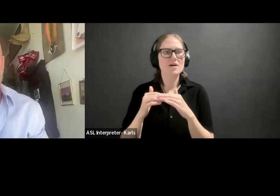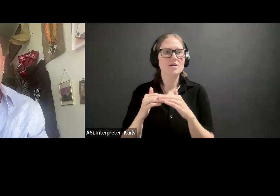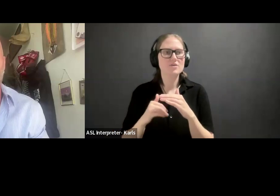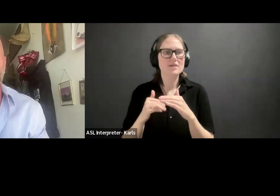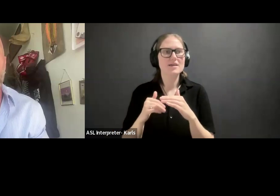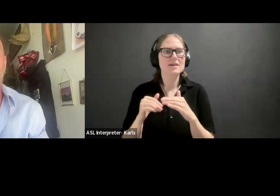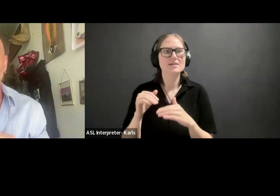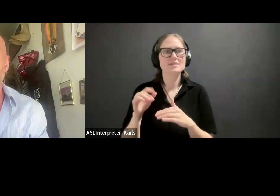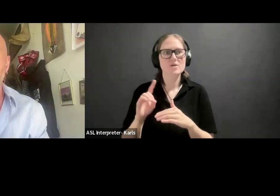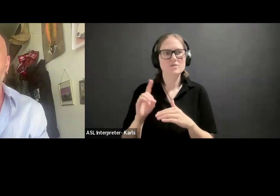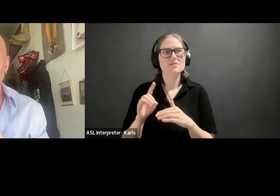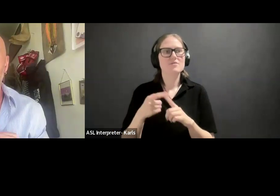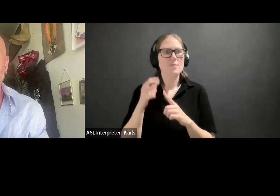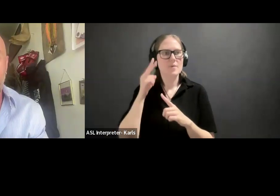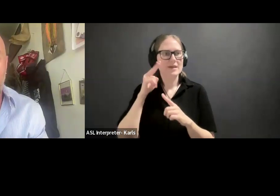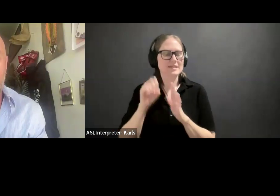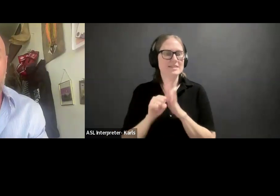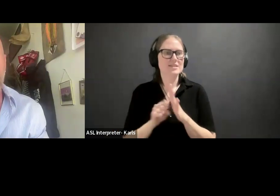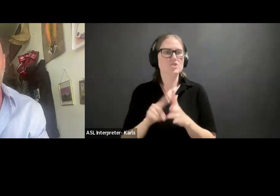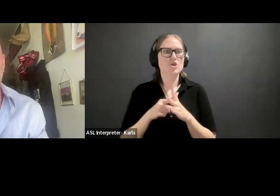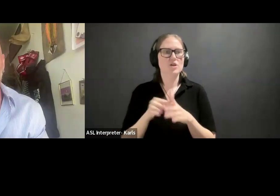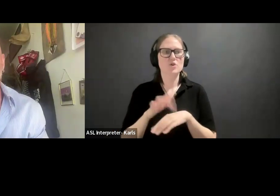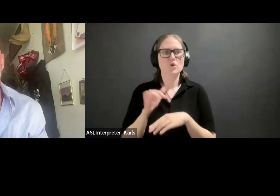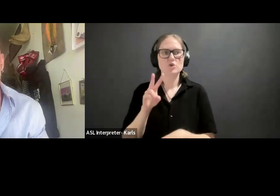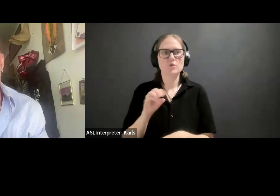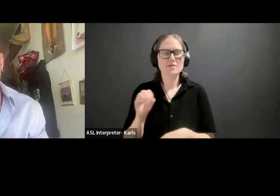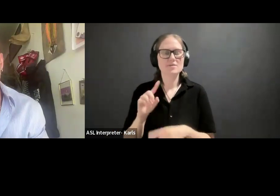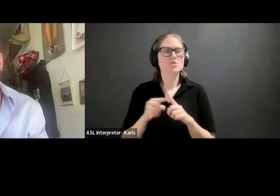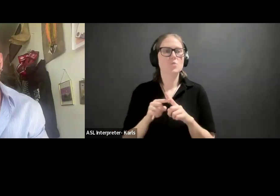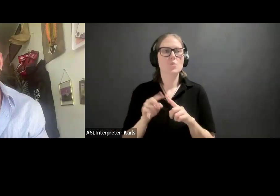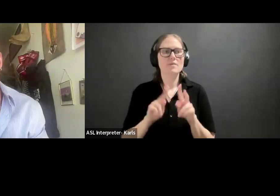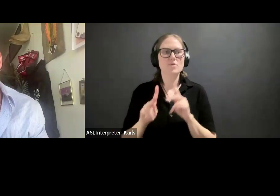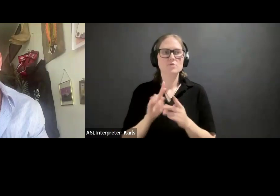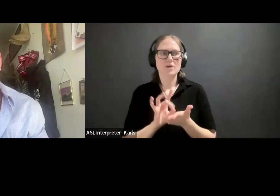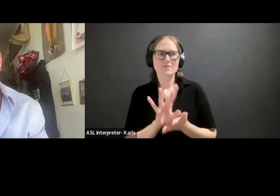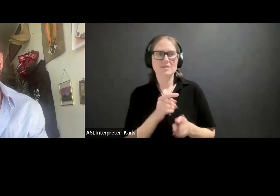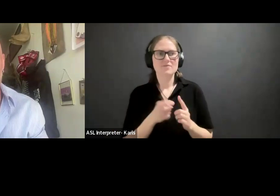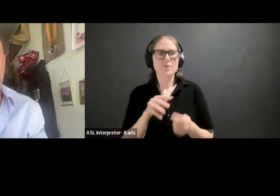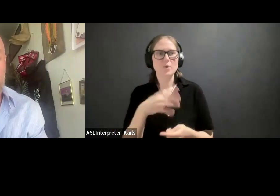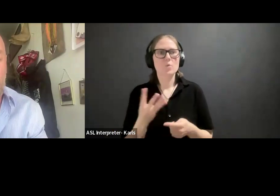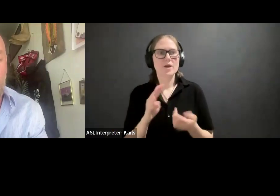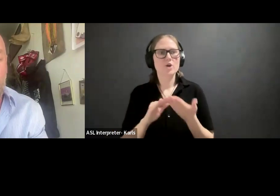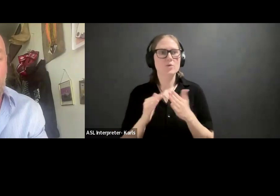beginning in the early 2000s, when people were evicted from the queer communities that had formed in the stations, and